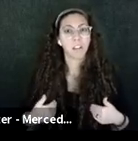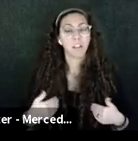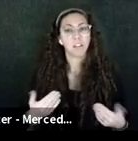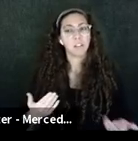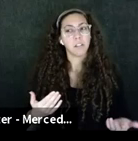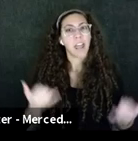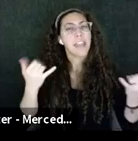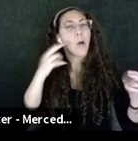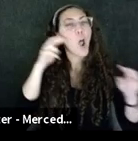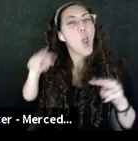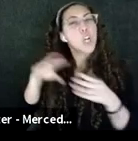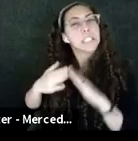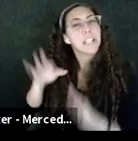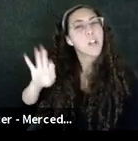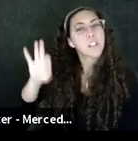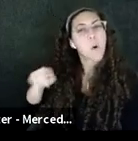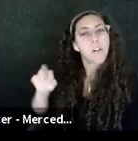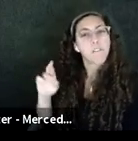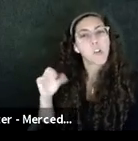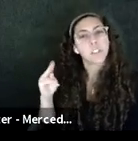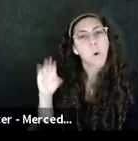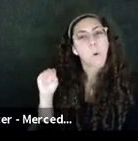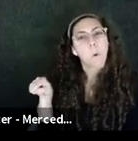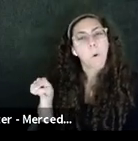Jason Williams: A little bit different. Right. So just imagine